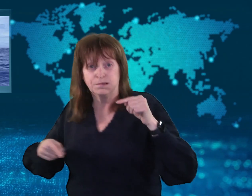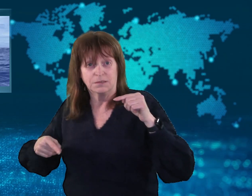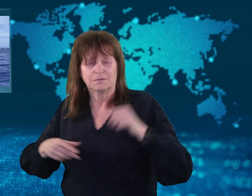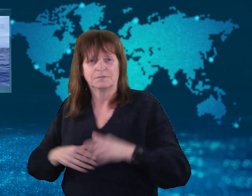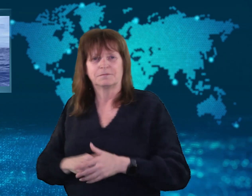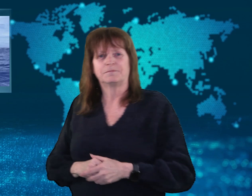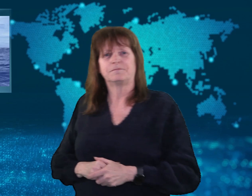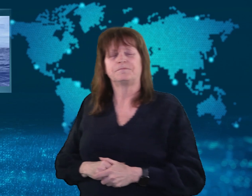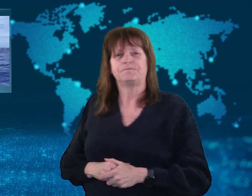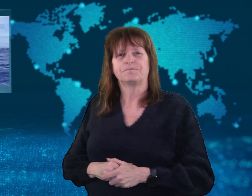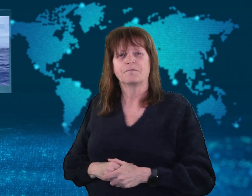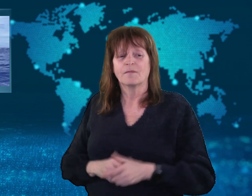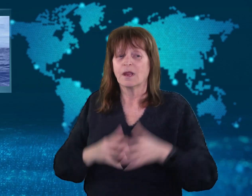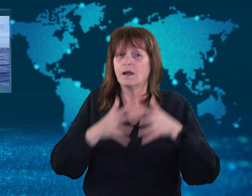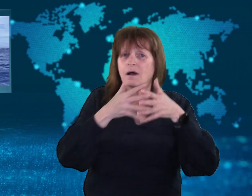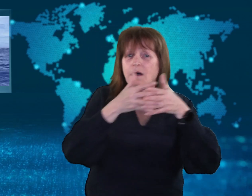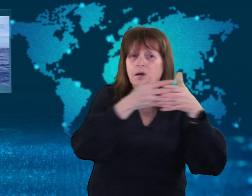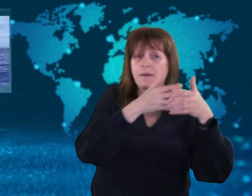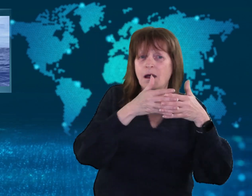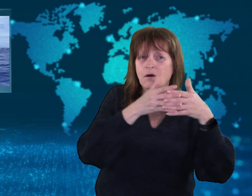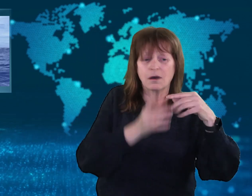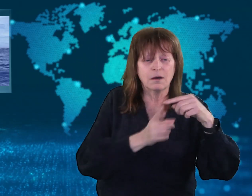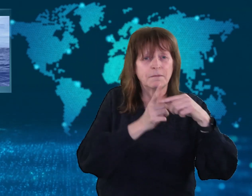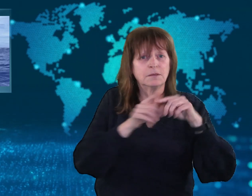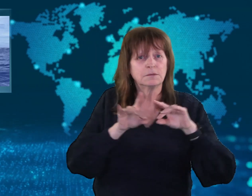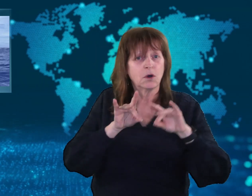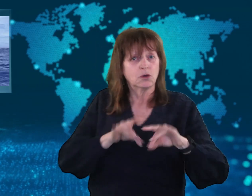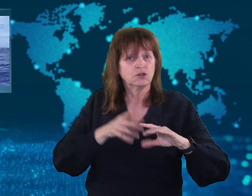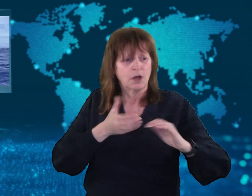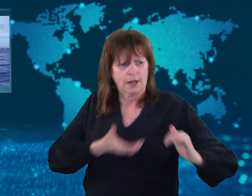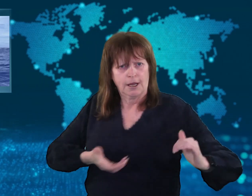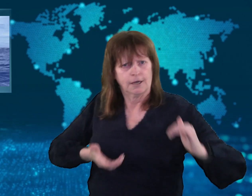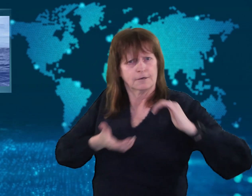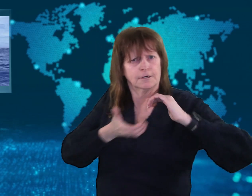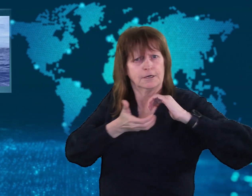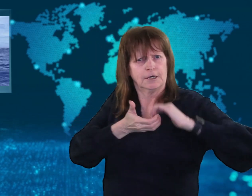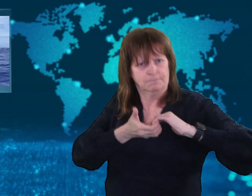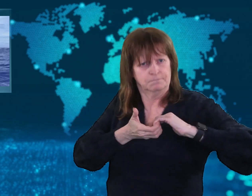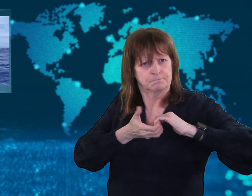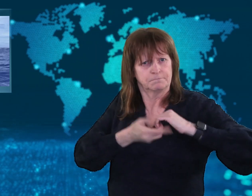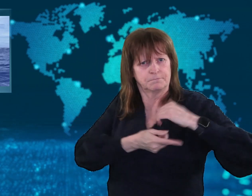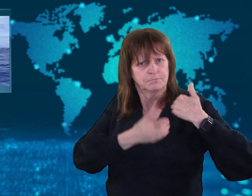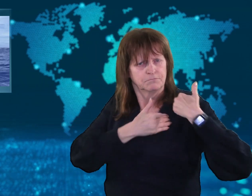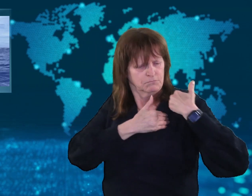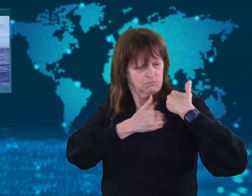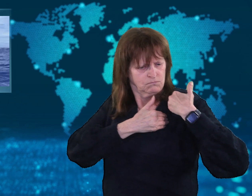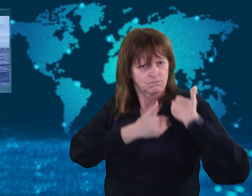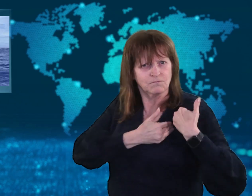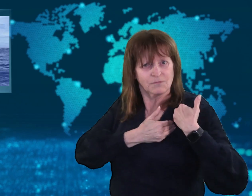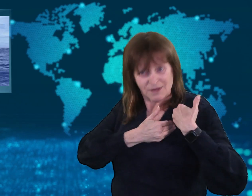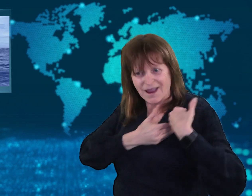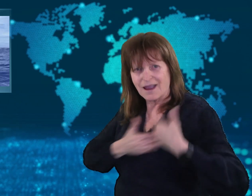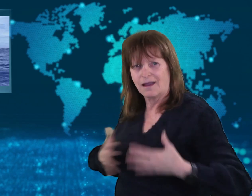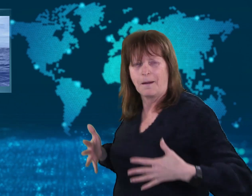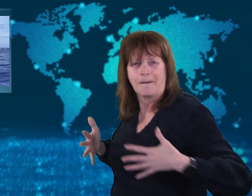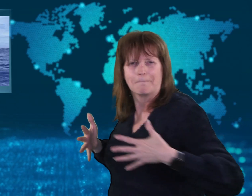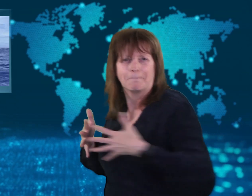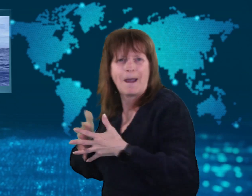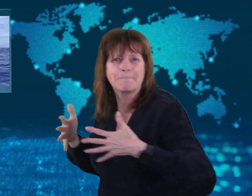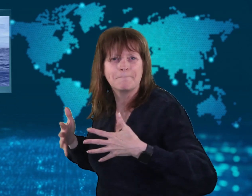A joint US and Australian operation was responsible for the bust.